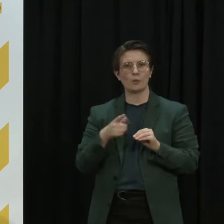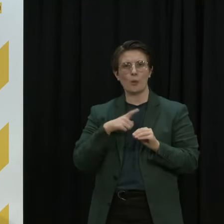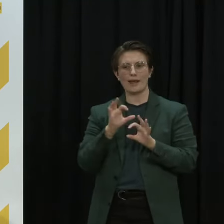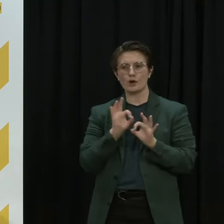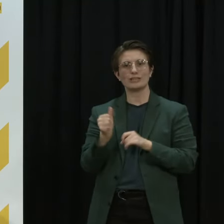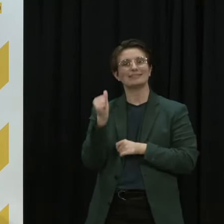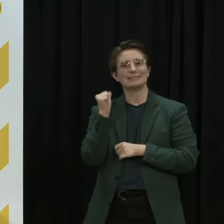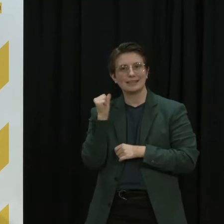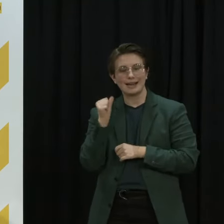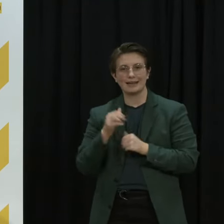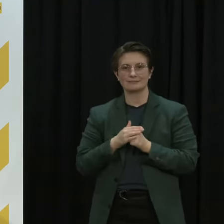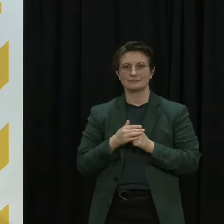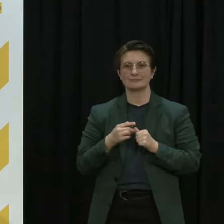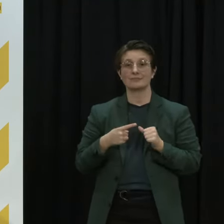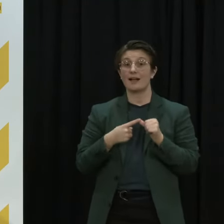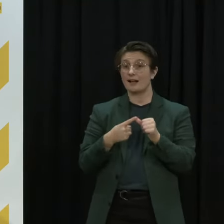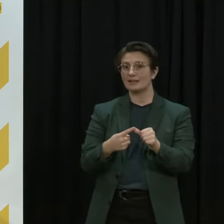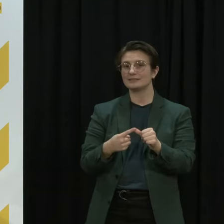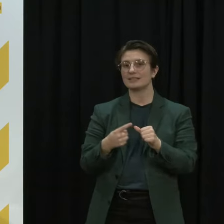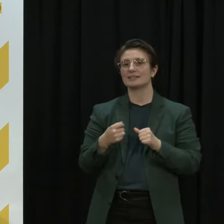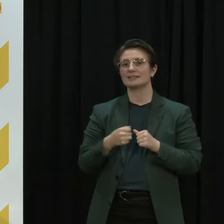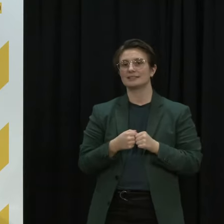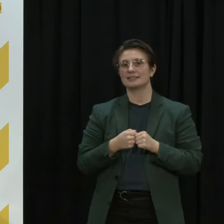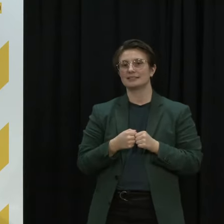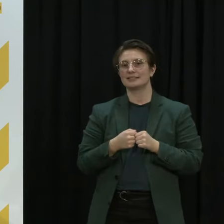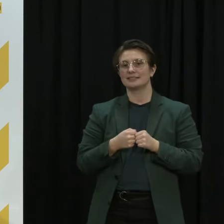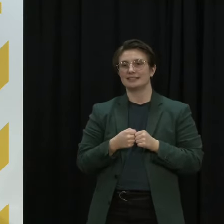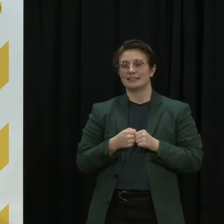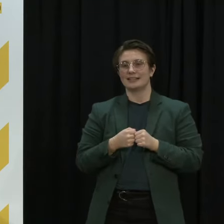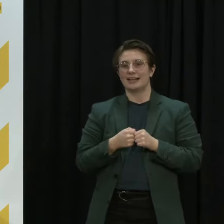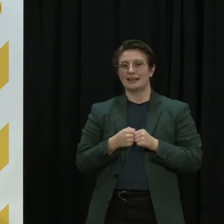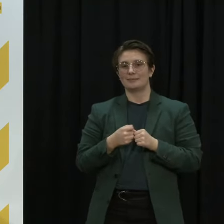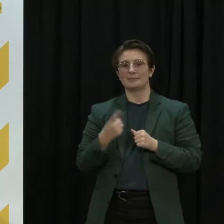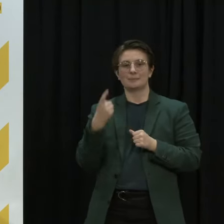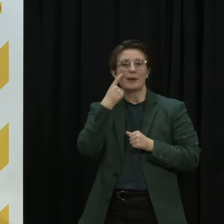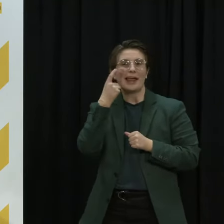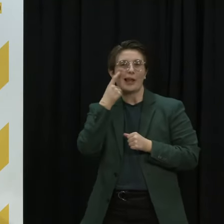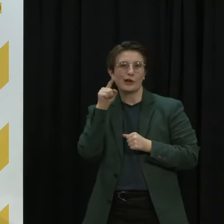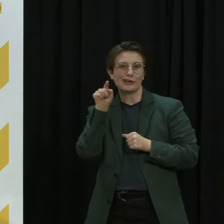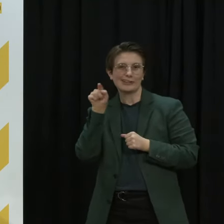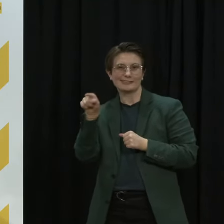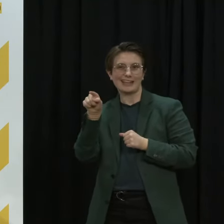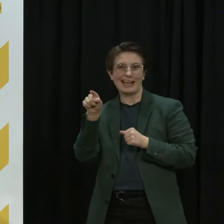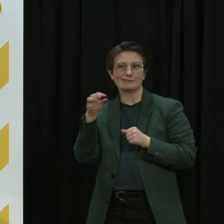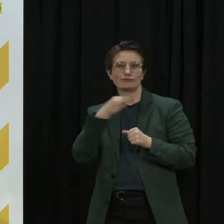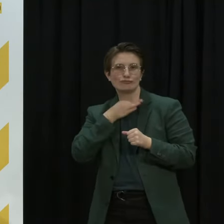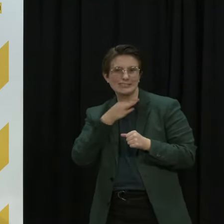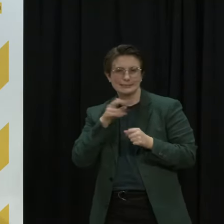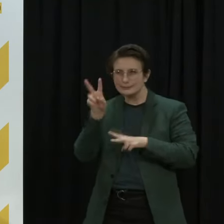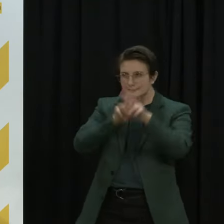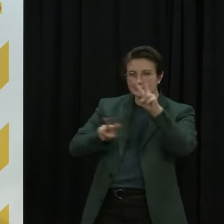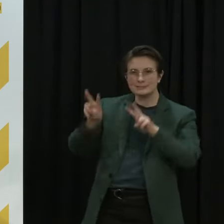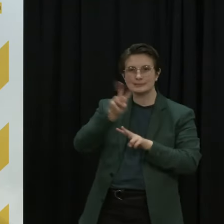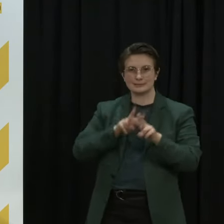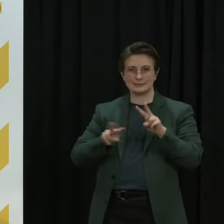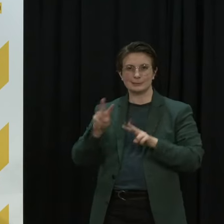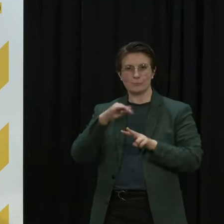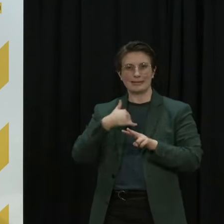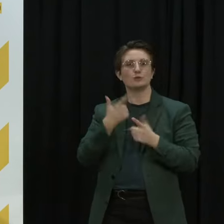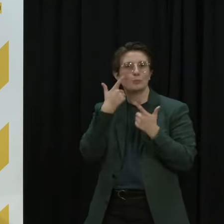One of the things we have to do